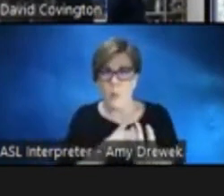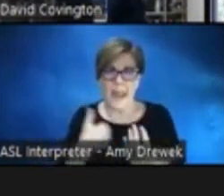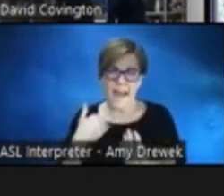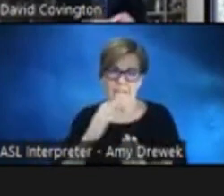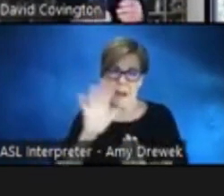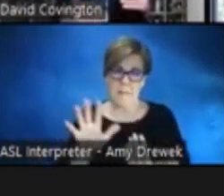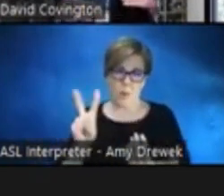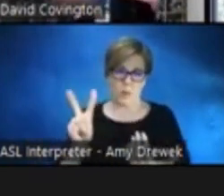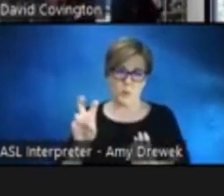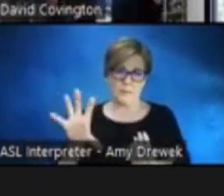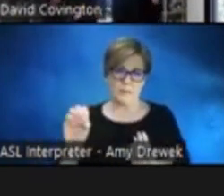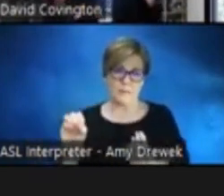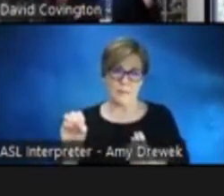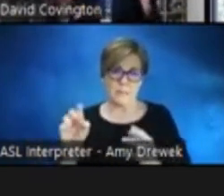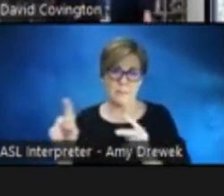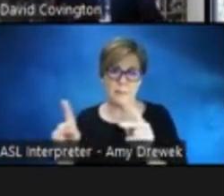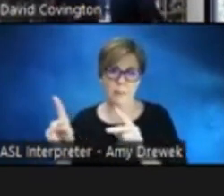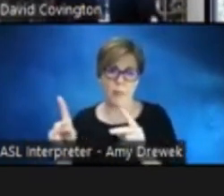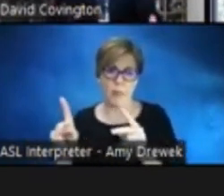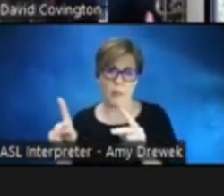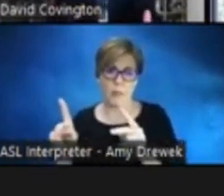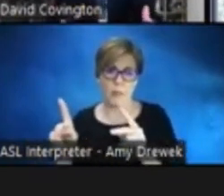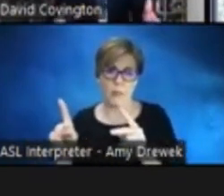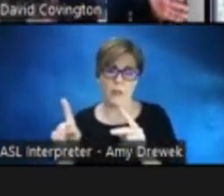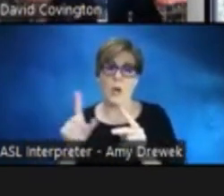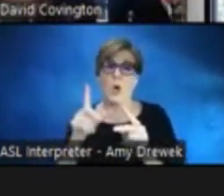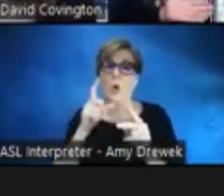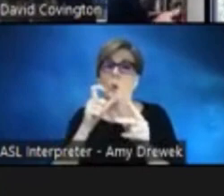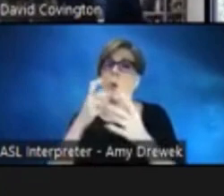THIS MORNING WHO HAVE BEEN VETTED THROUGH THE PROCESS AND ARE